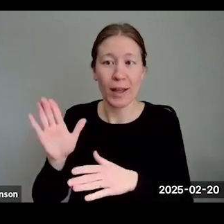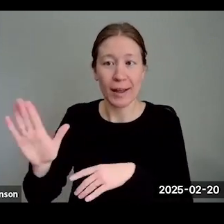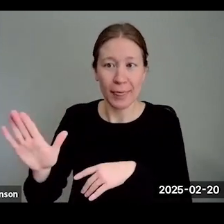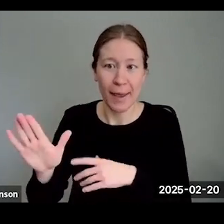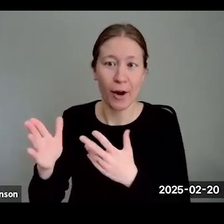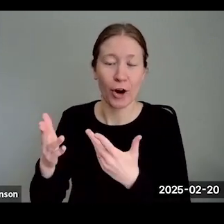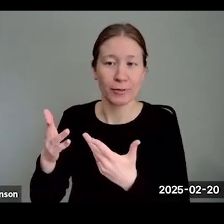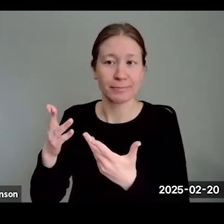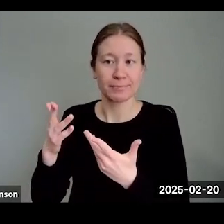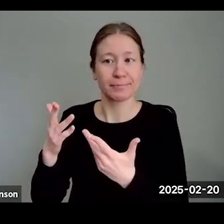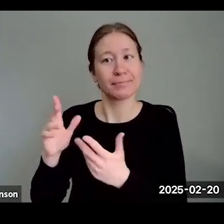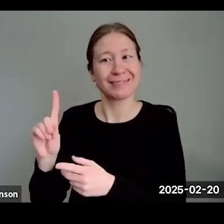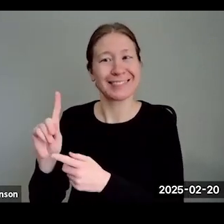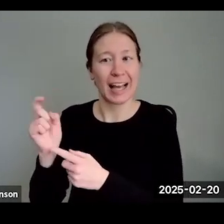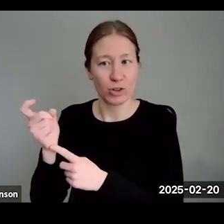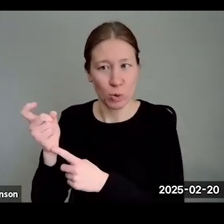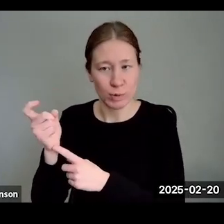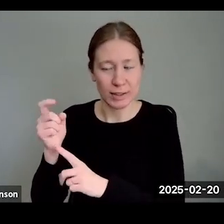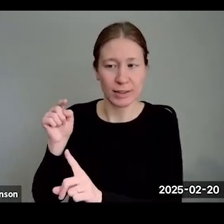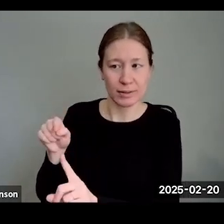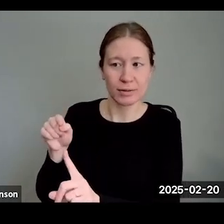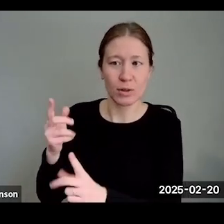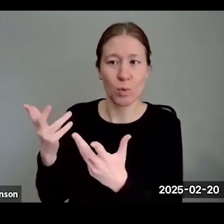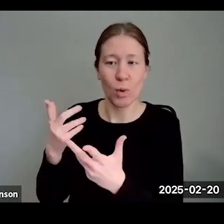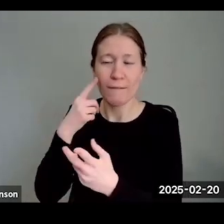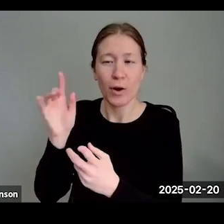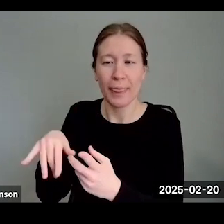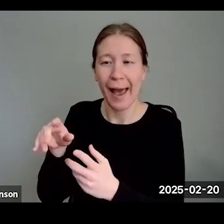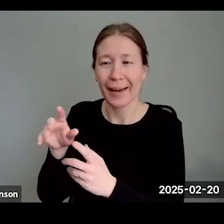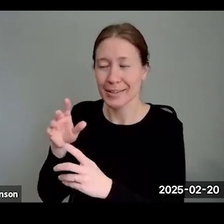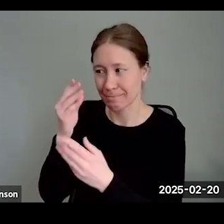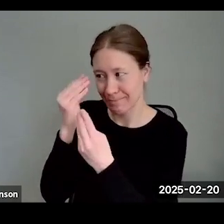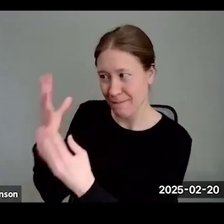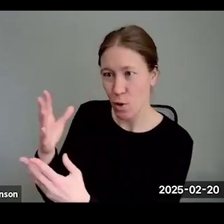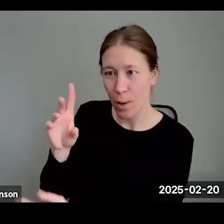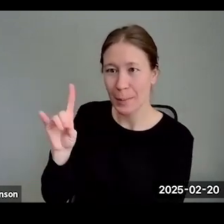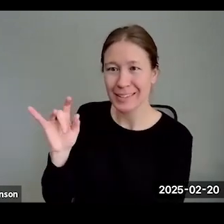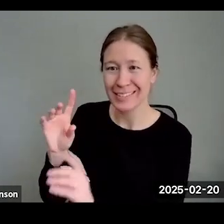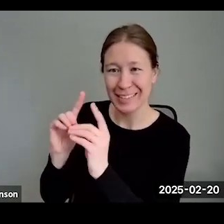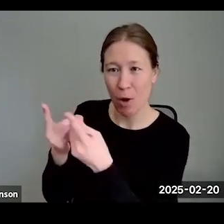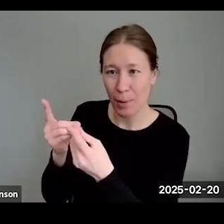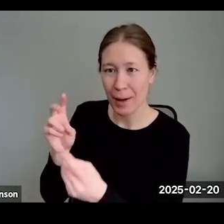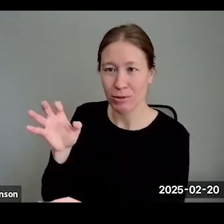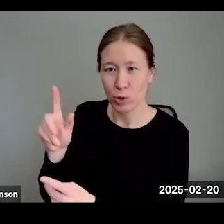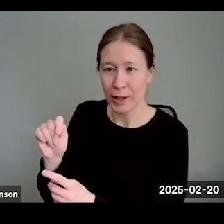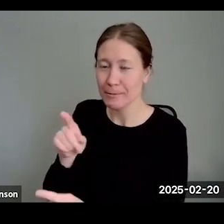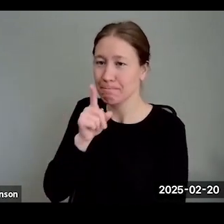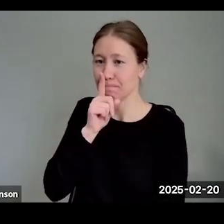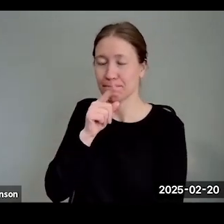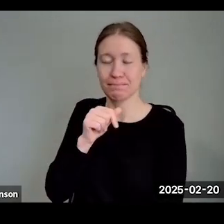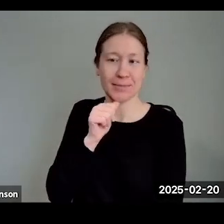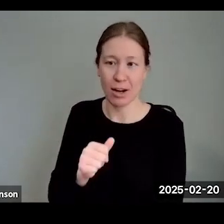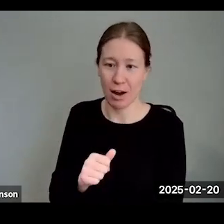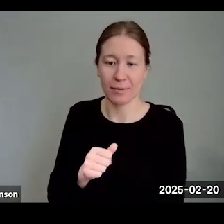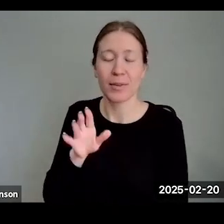to the unit or department. Also, for this example, I'm gonna share some background information, to help with the upcoming polls.